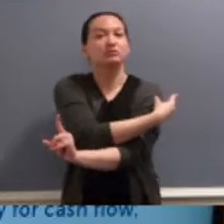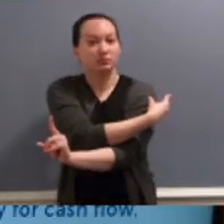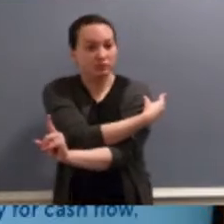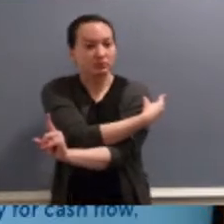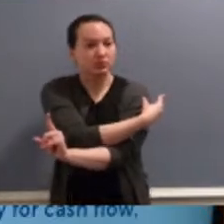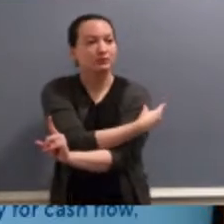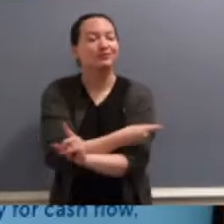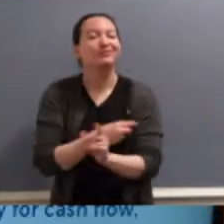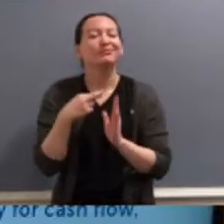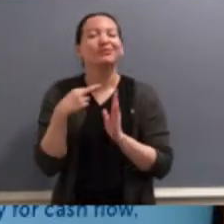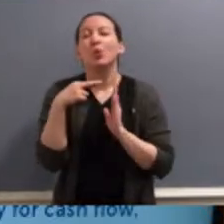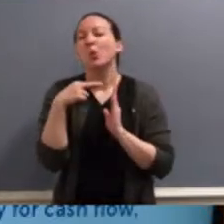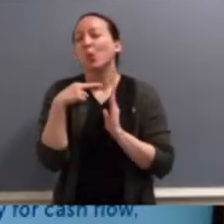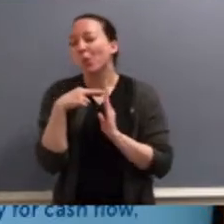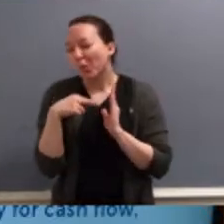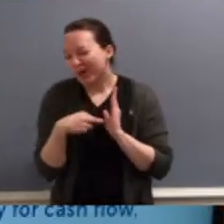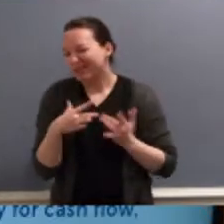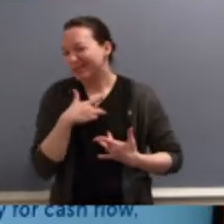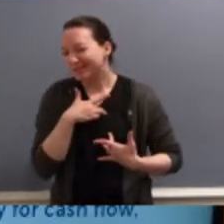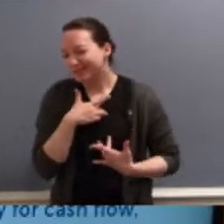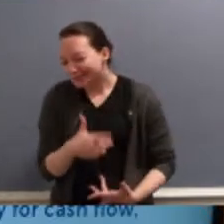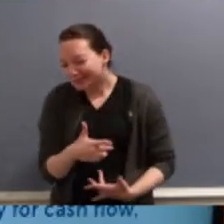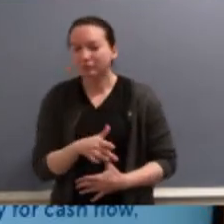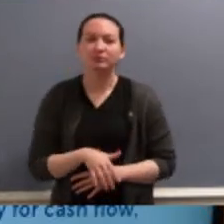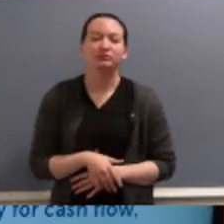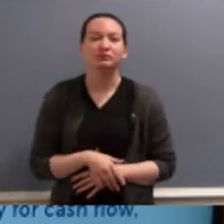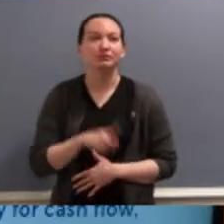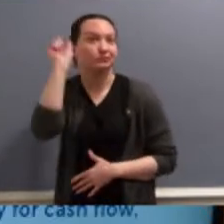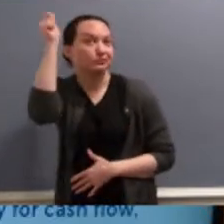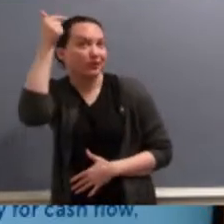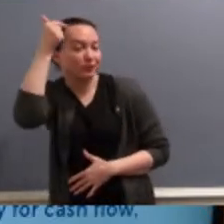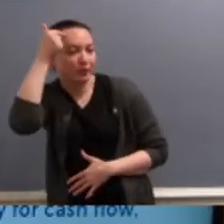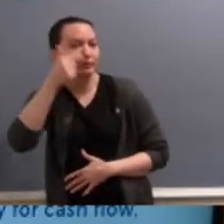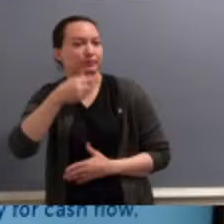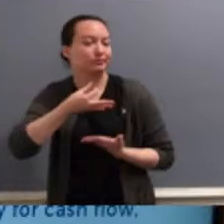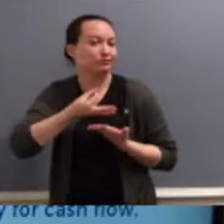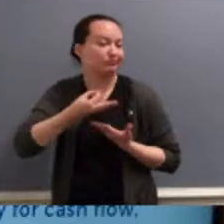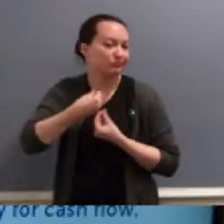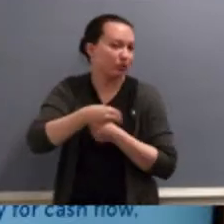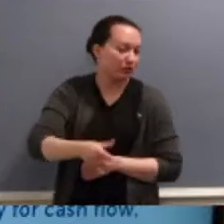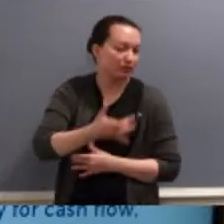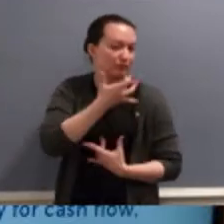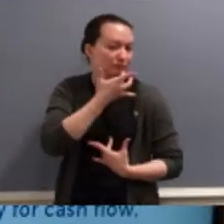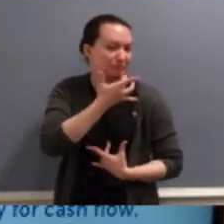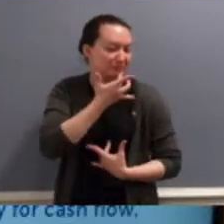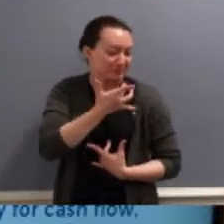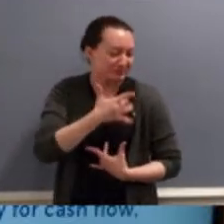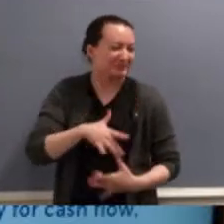as a rule you want for the government government finance officers association you want about two